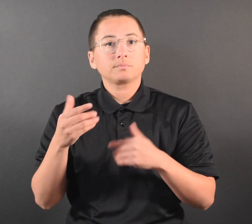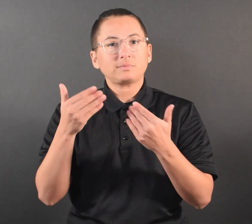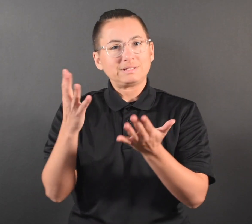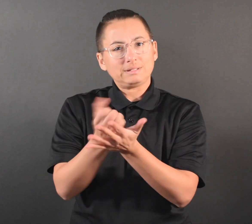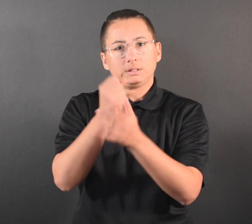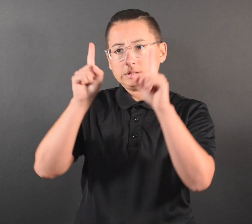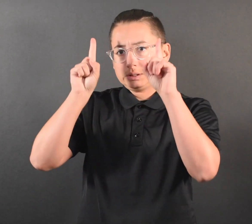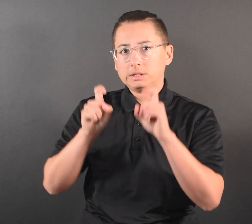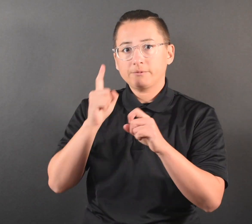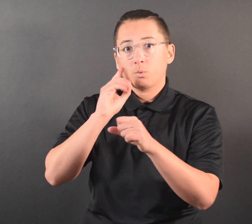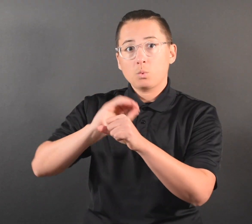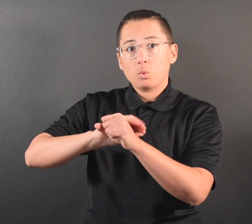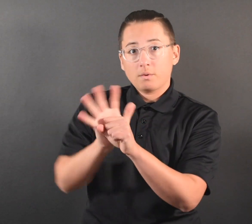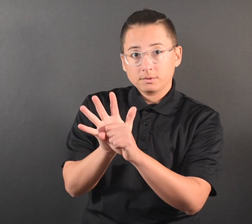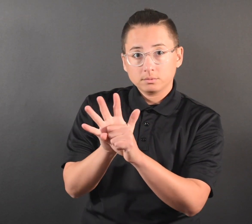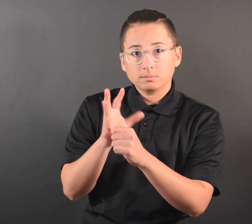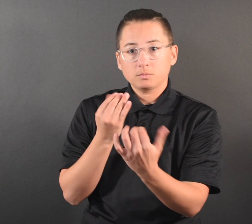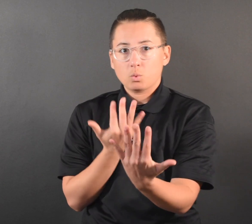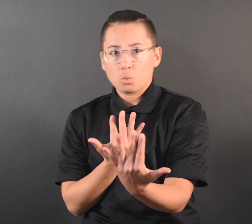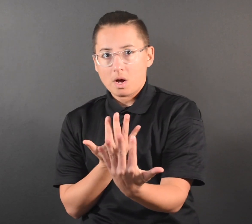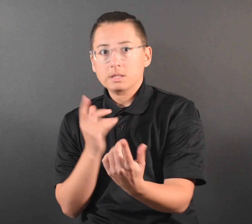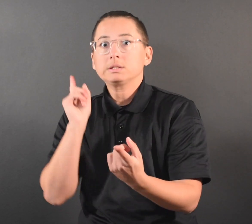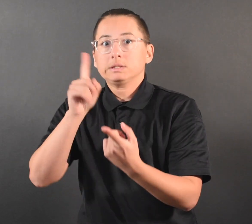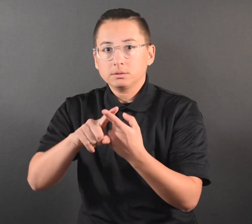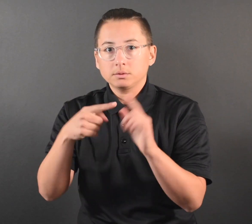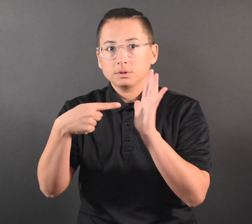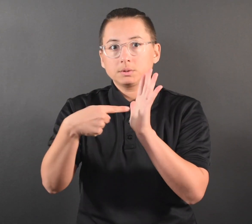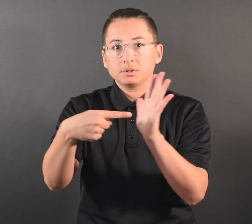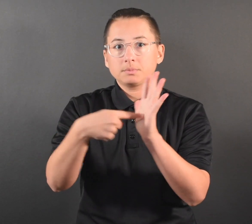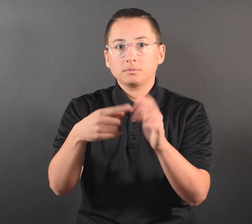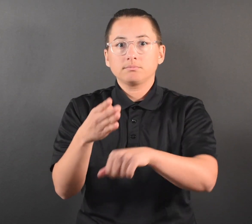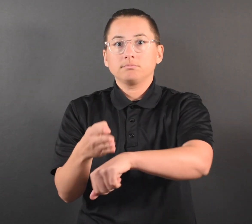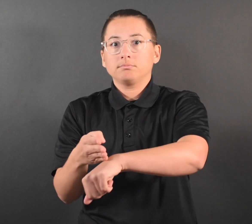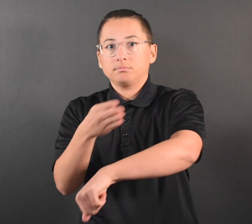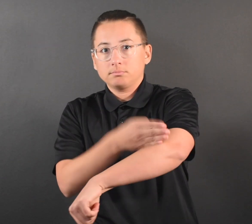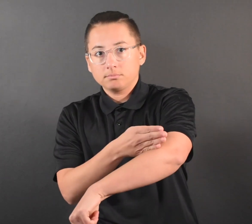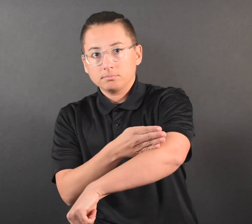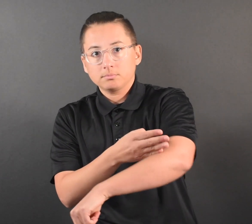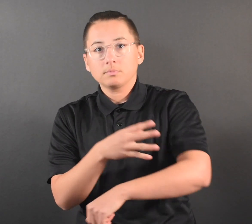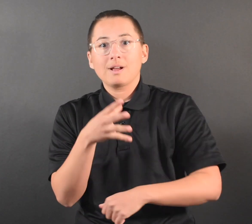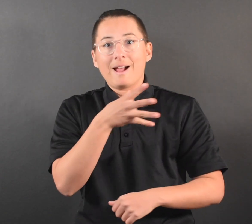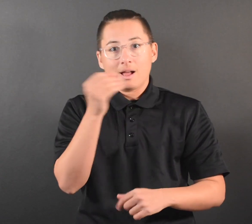COVID-19 and wait until symptoms have improved and until you or your child have been fever-free